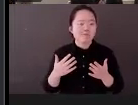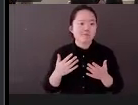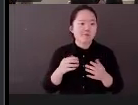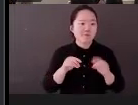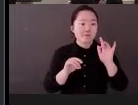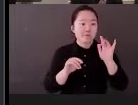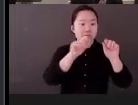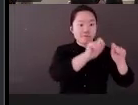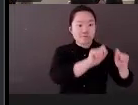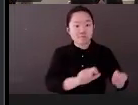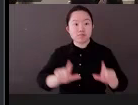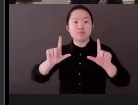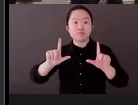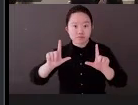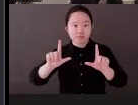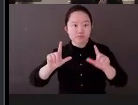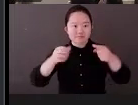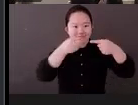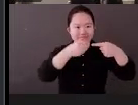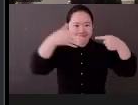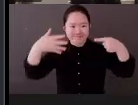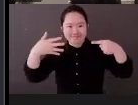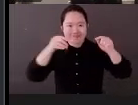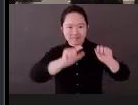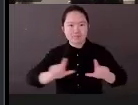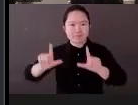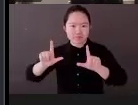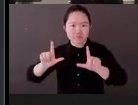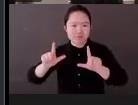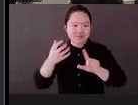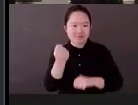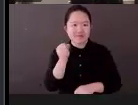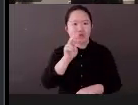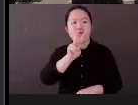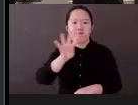it gives me cards with titles like "Element 16",